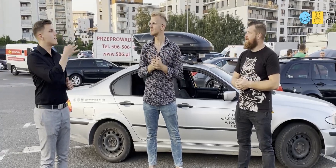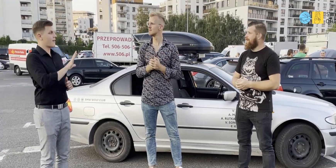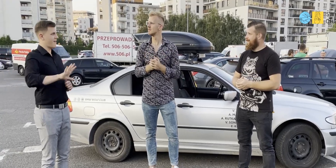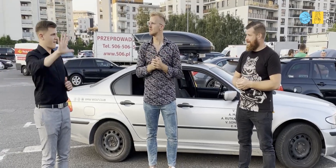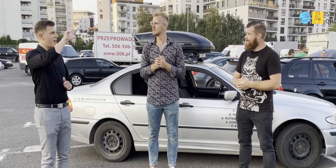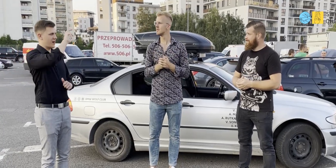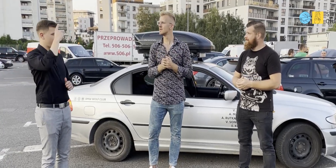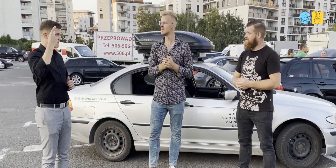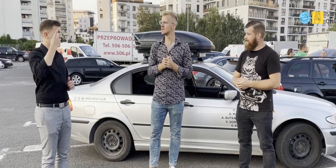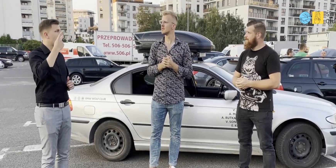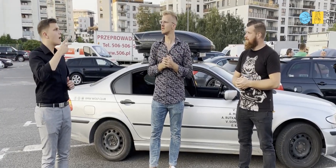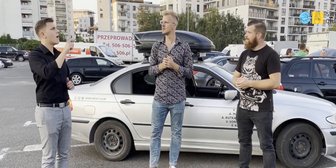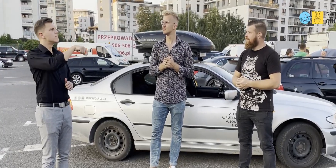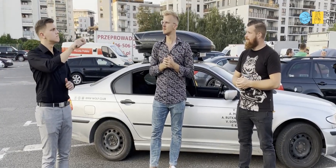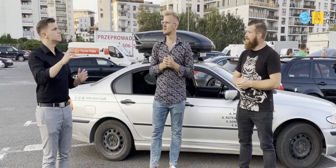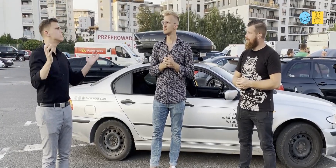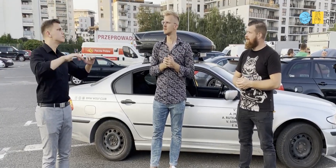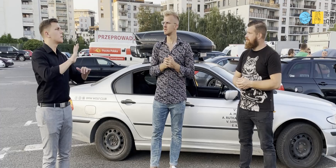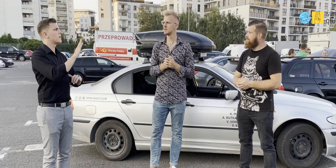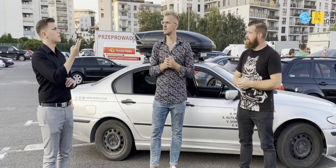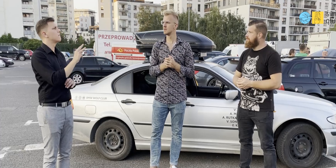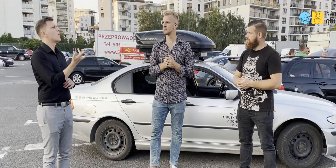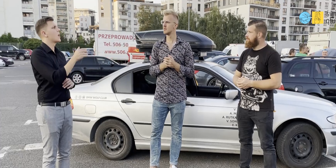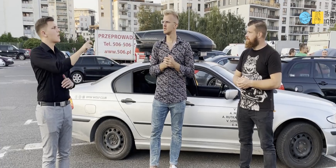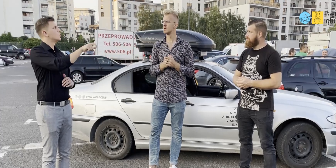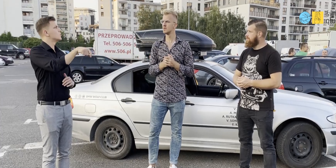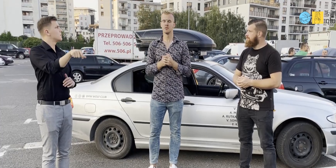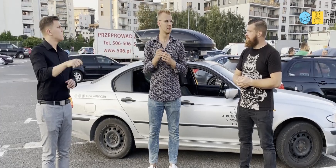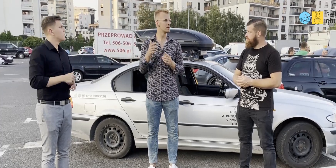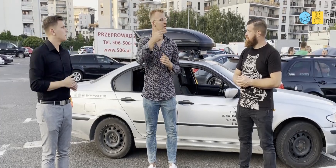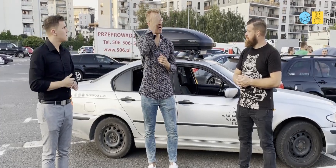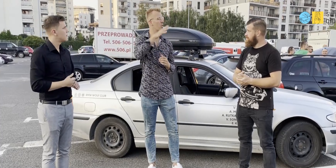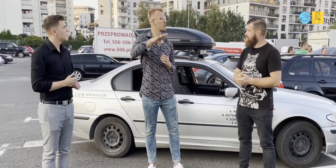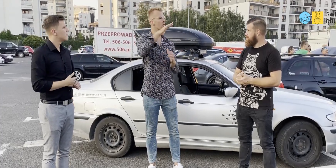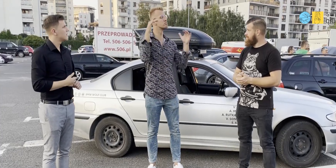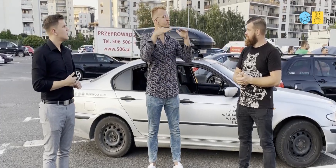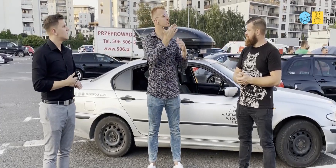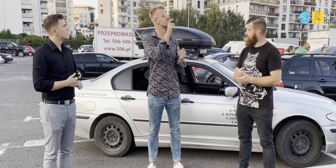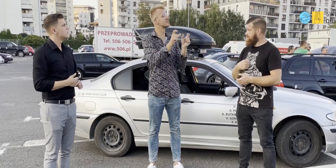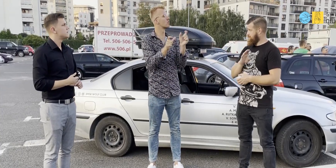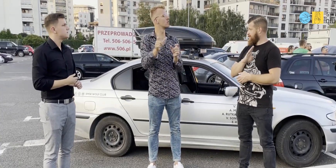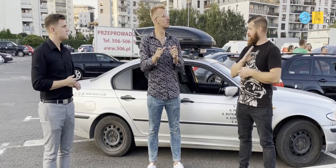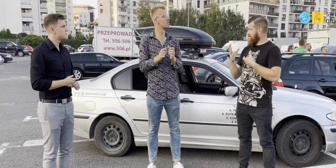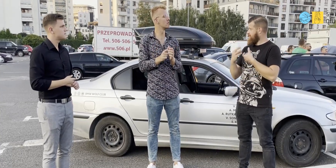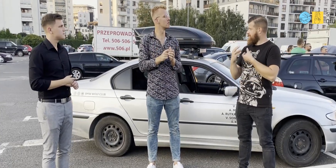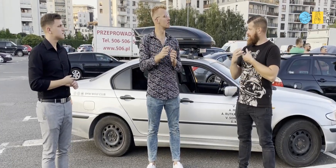[K]: How many active people are there in the club, are we talking about Lithuania here?